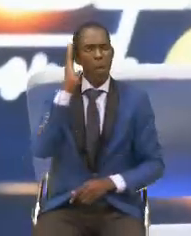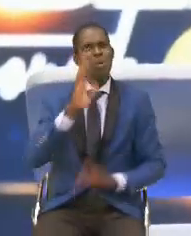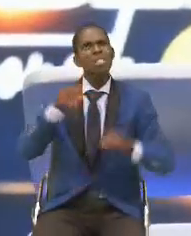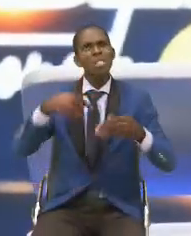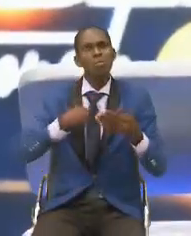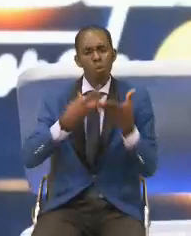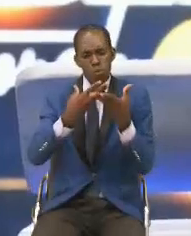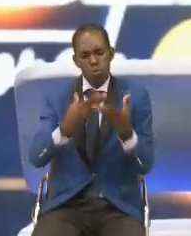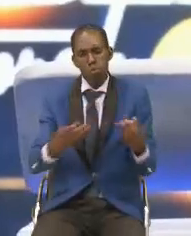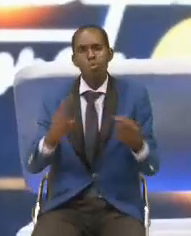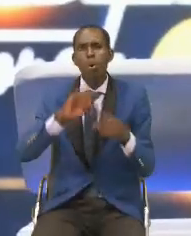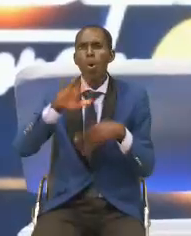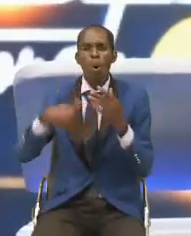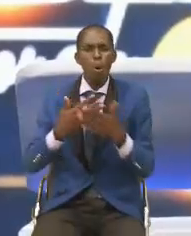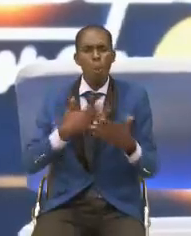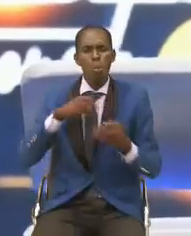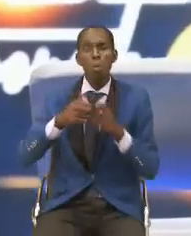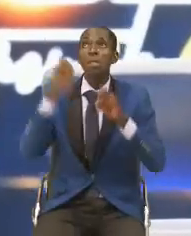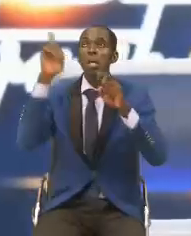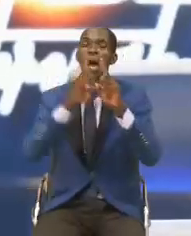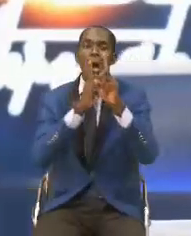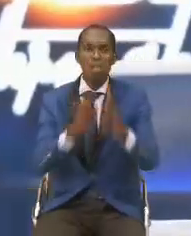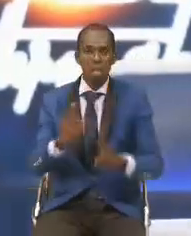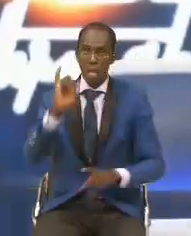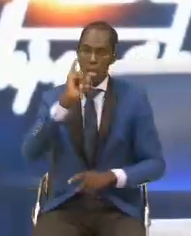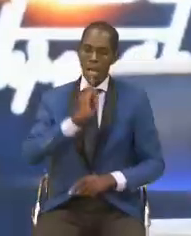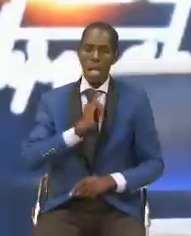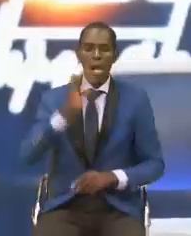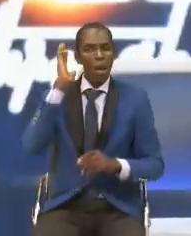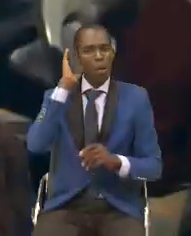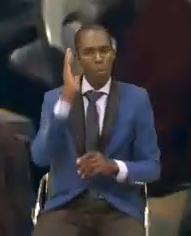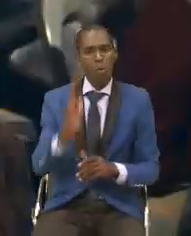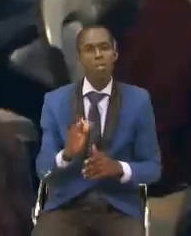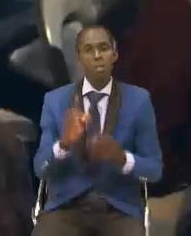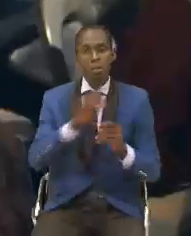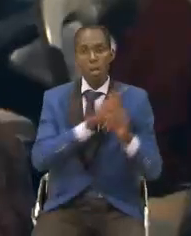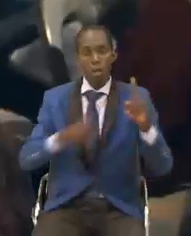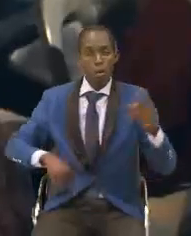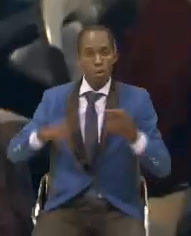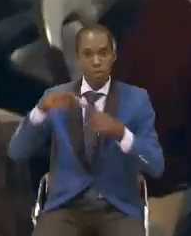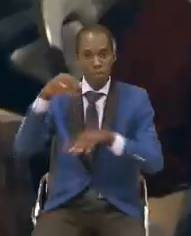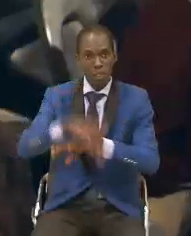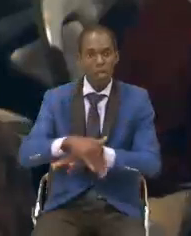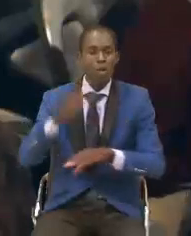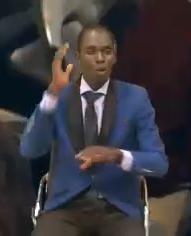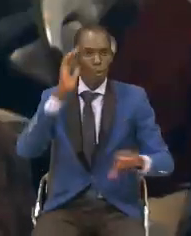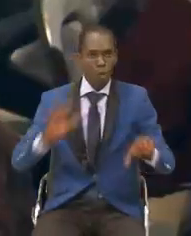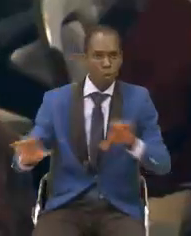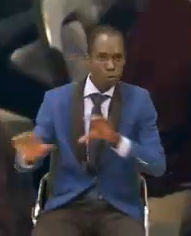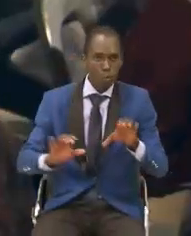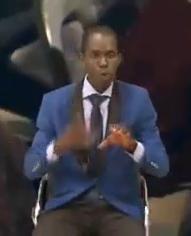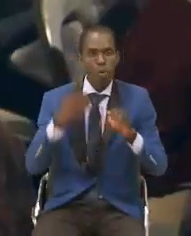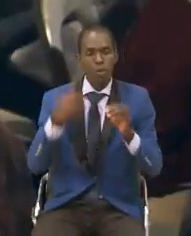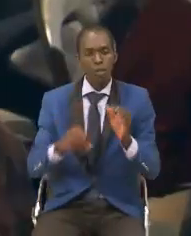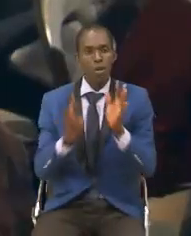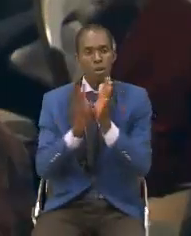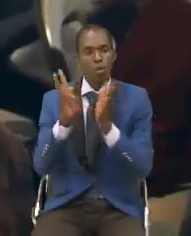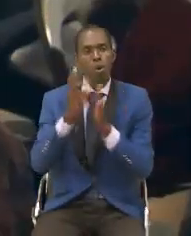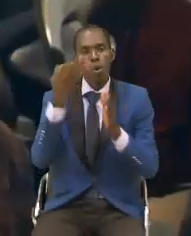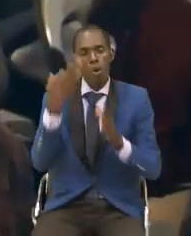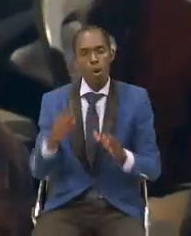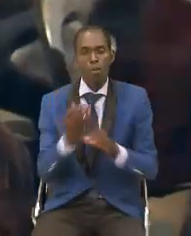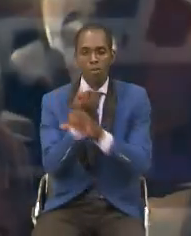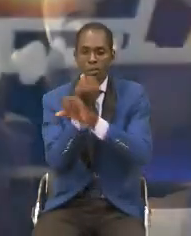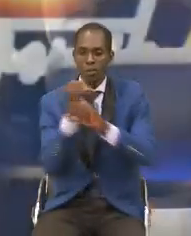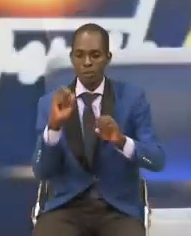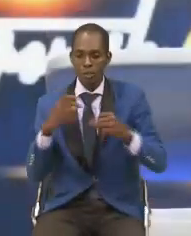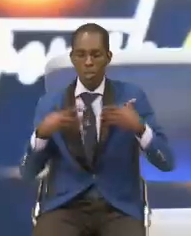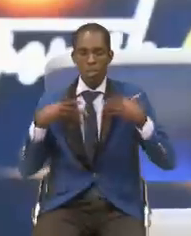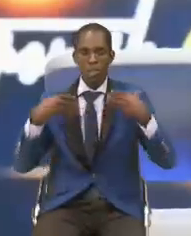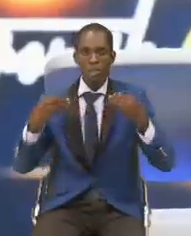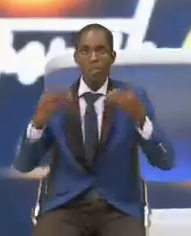i will give me solution to all my problems i will the lord tonight will perform the wheel of